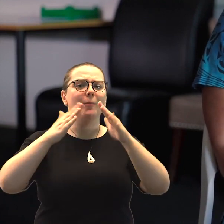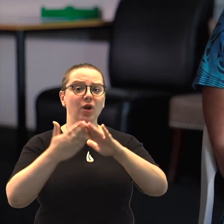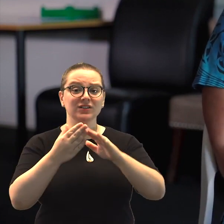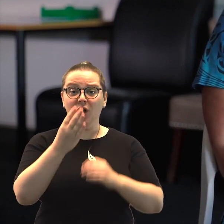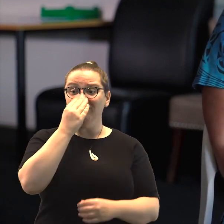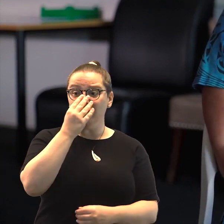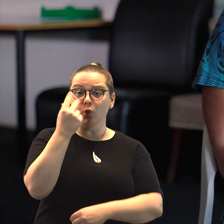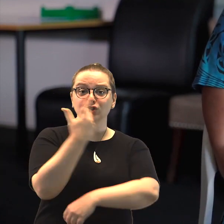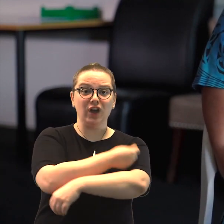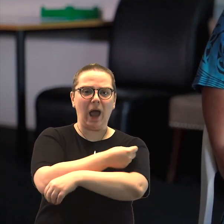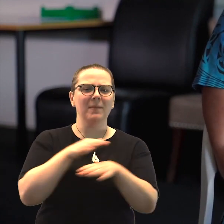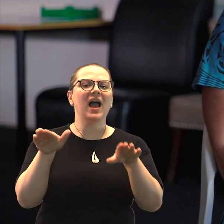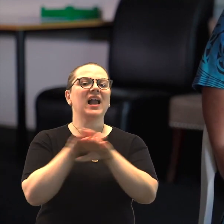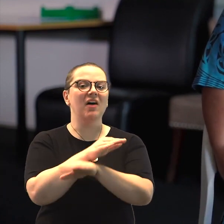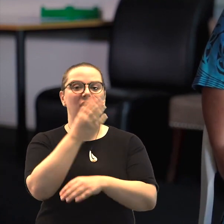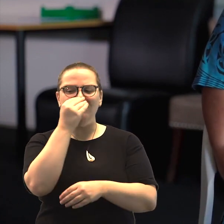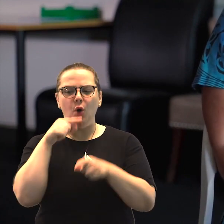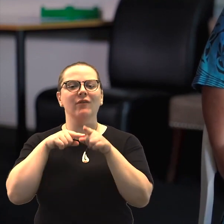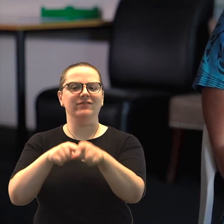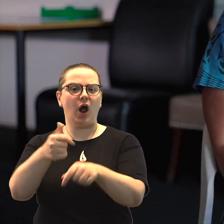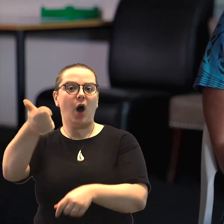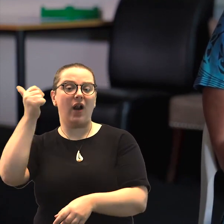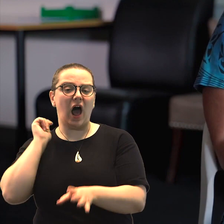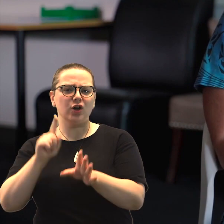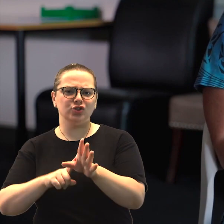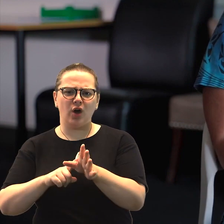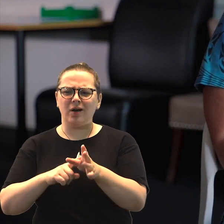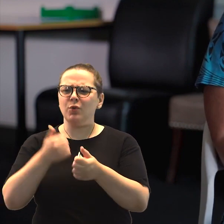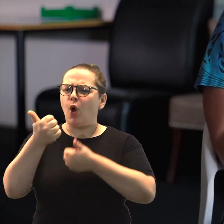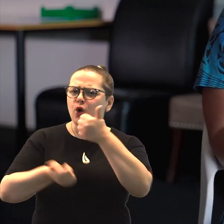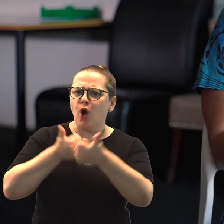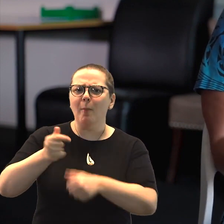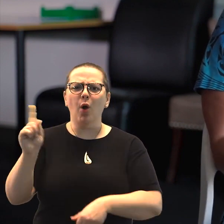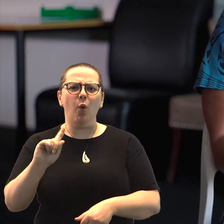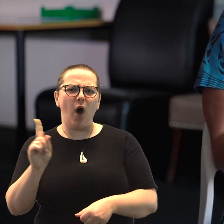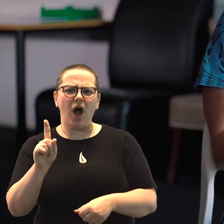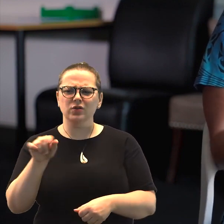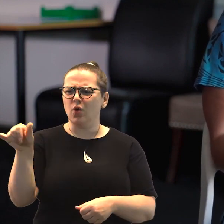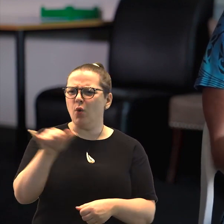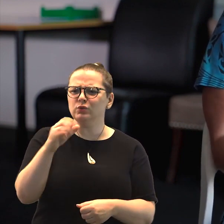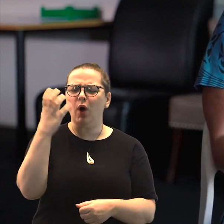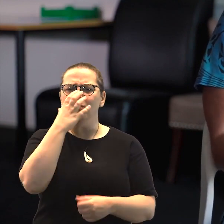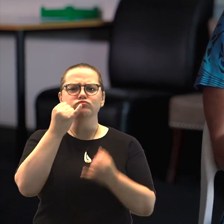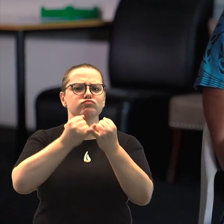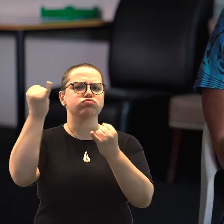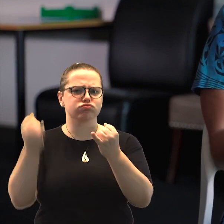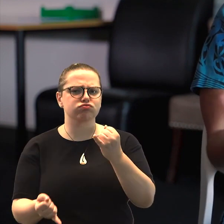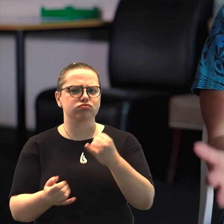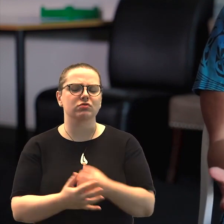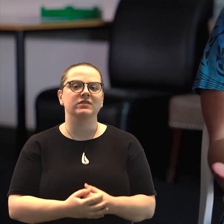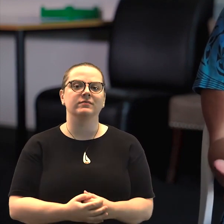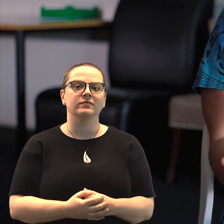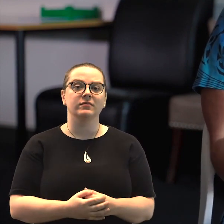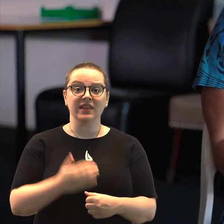vaccine only covers those that were either very common or severe from the previous year